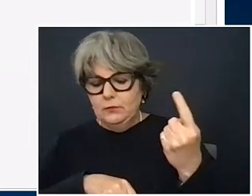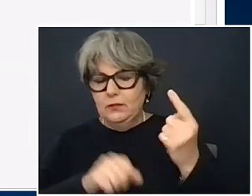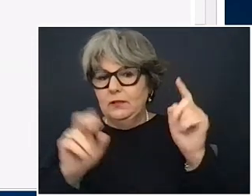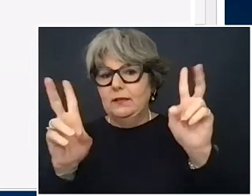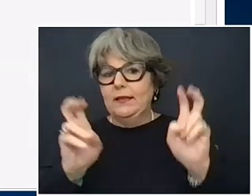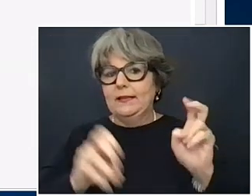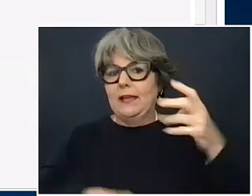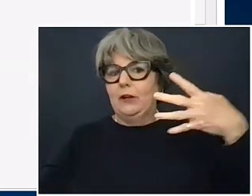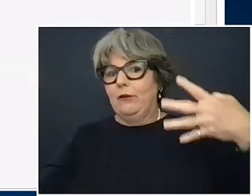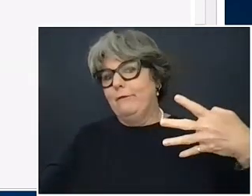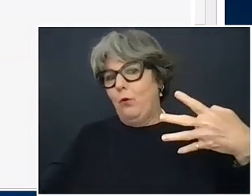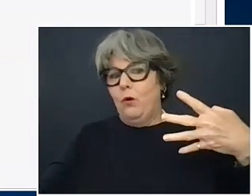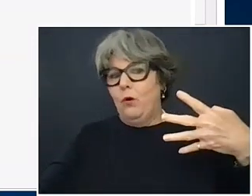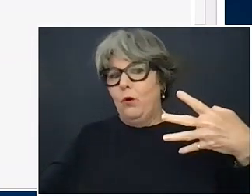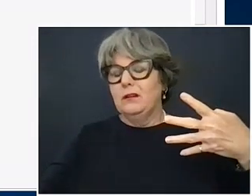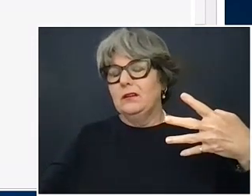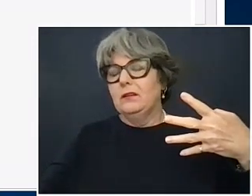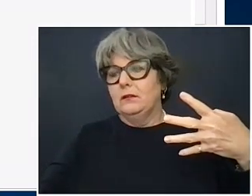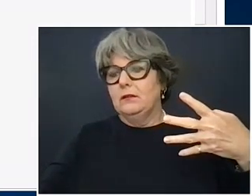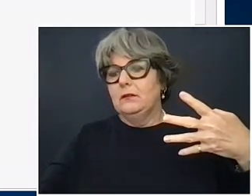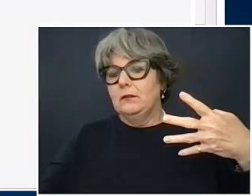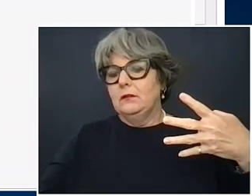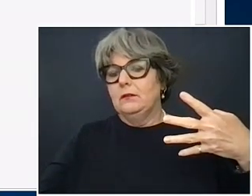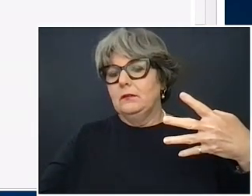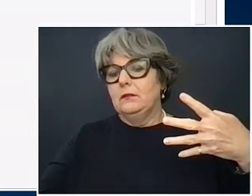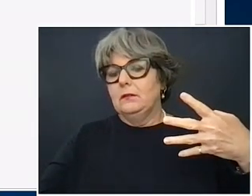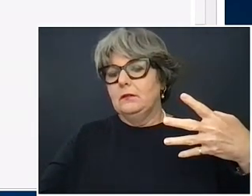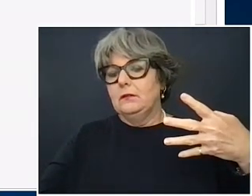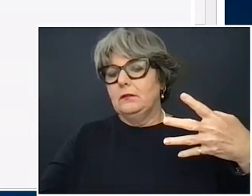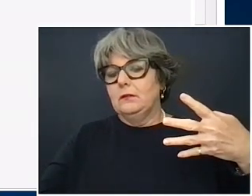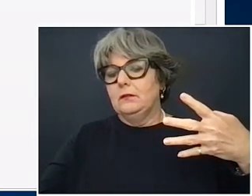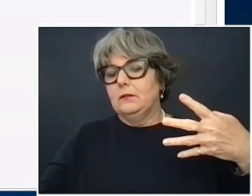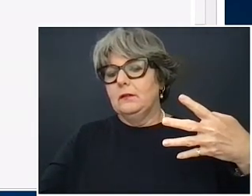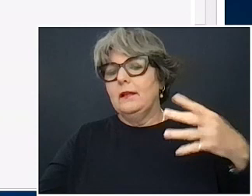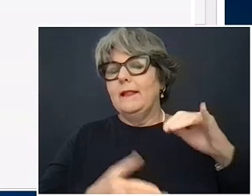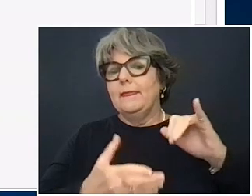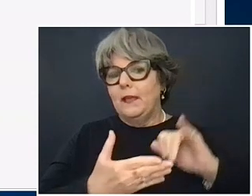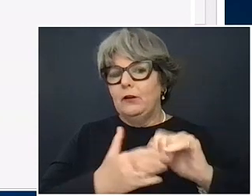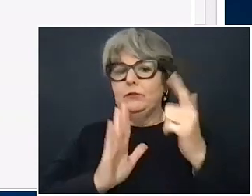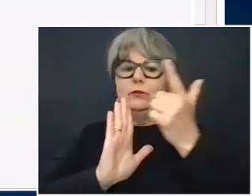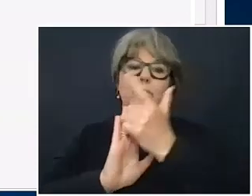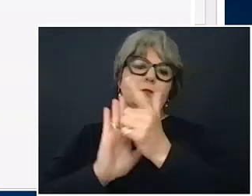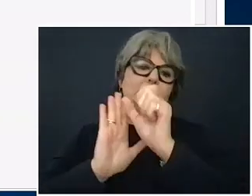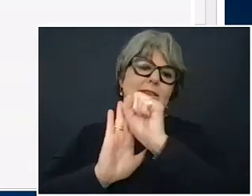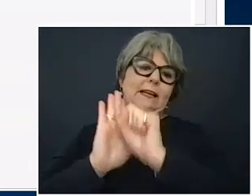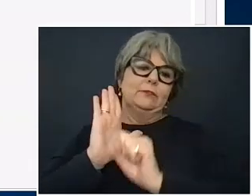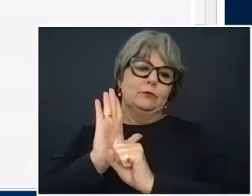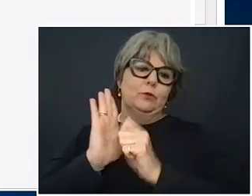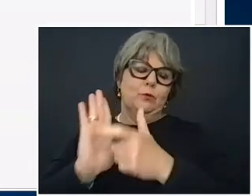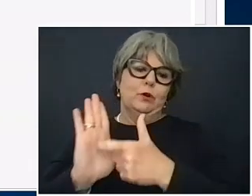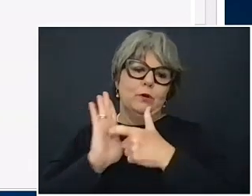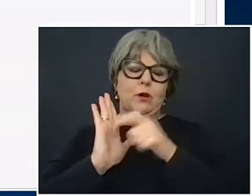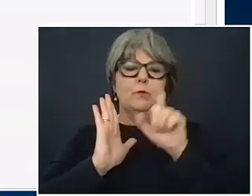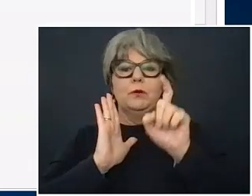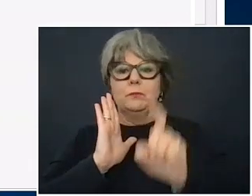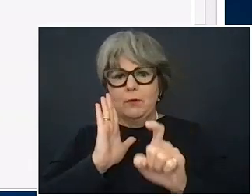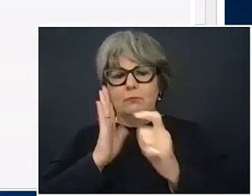course, that's a- those are statutory requirements anyway, is that we are supposed to prioritize our reviews based